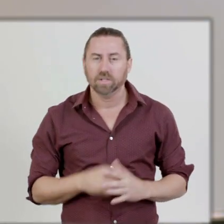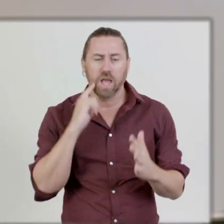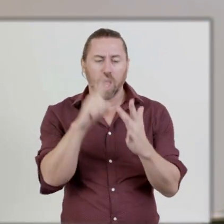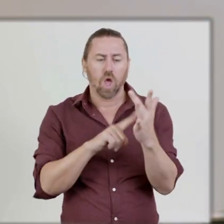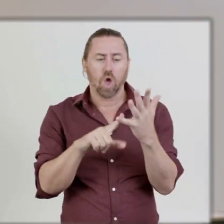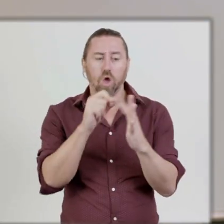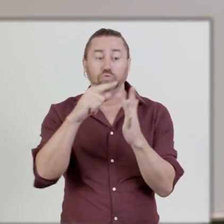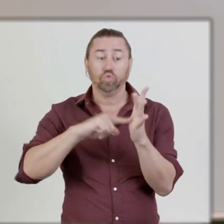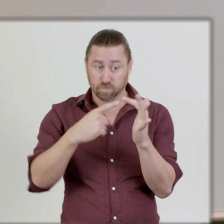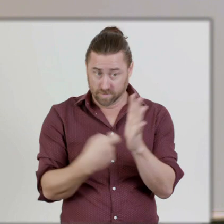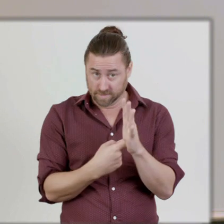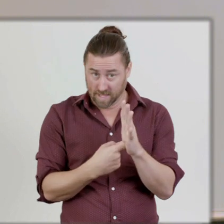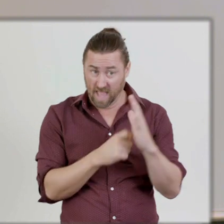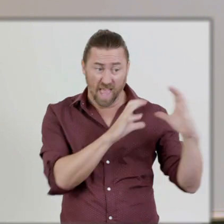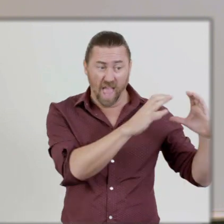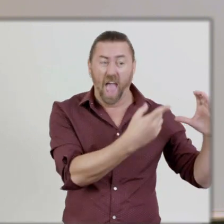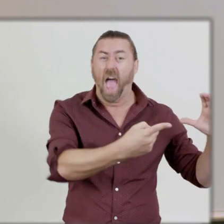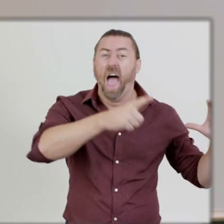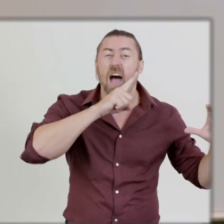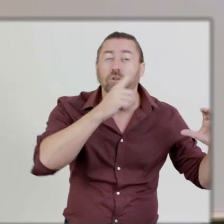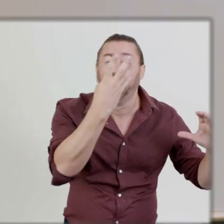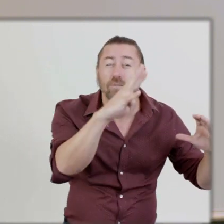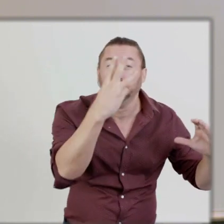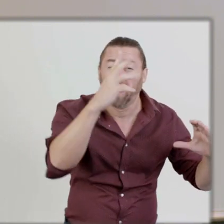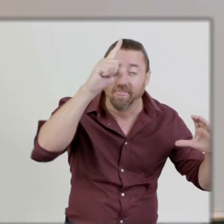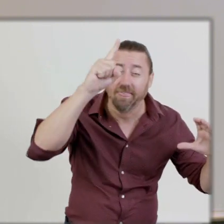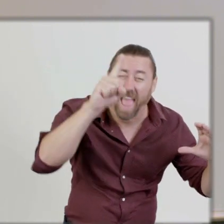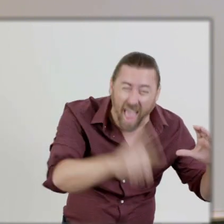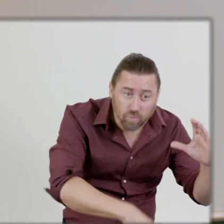In comparison, Jupiter's diameter is 143,000 kilometres,